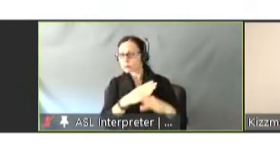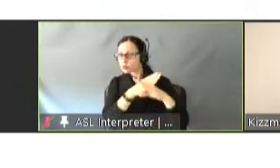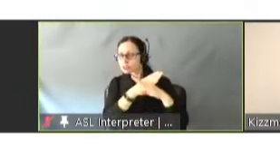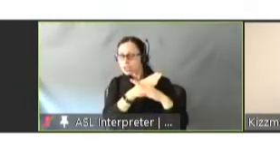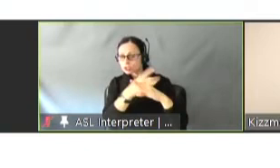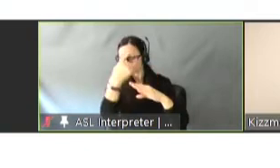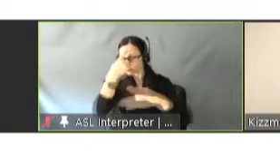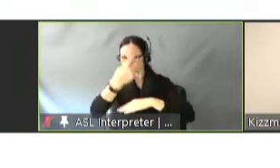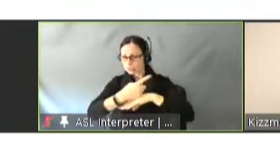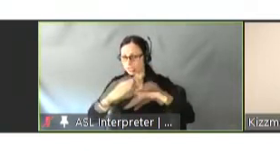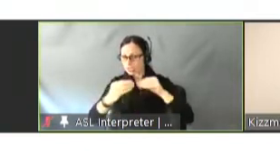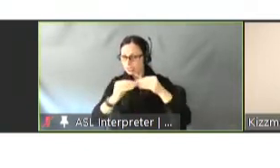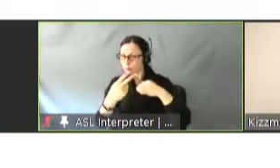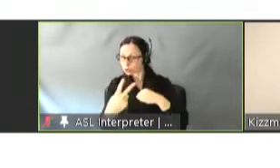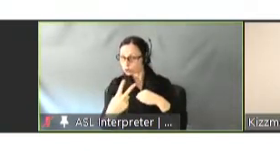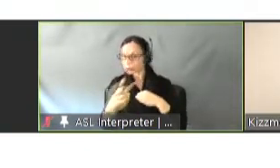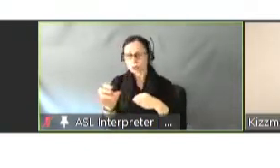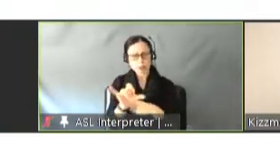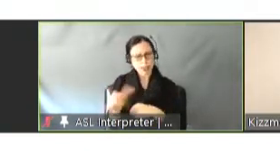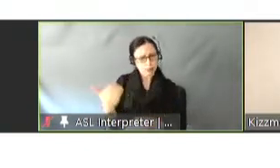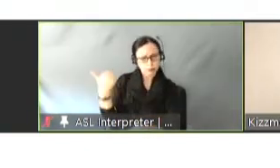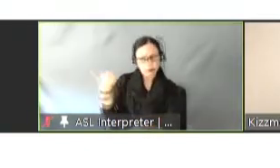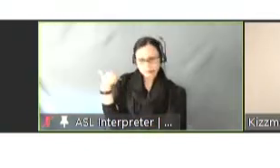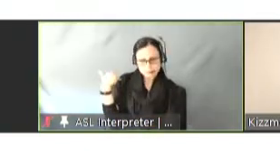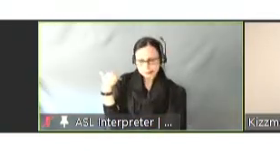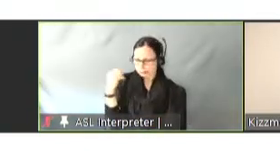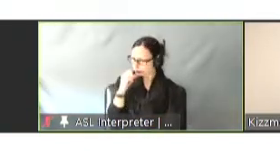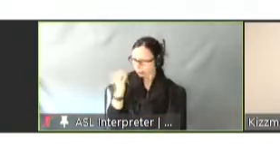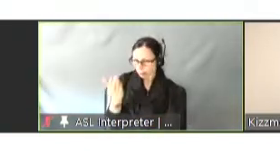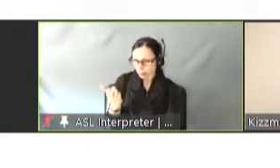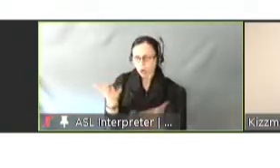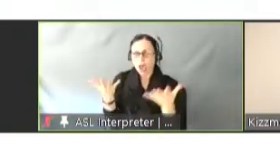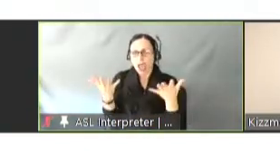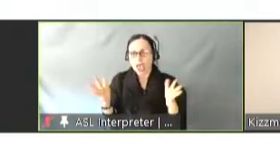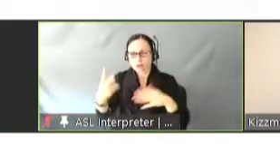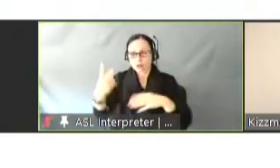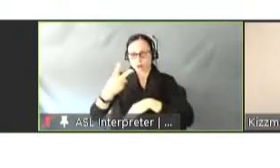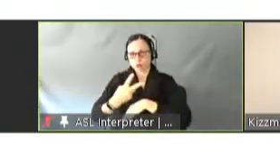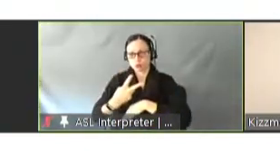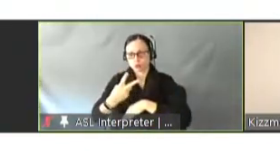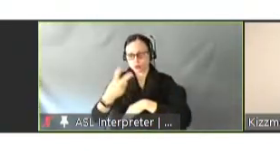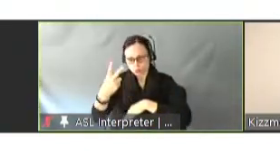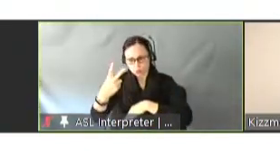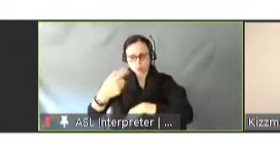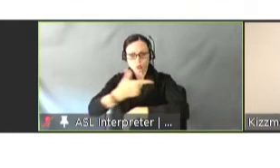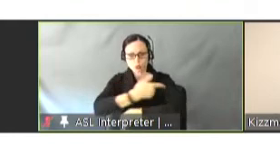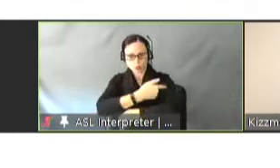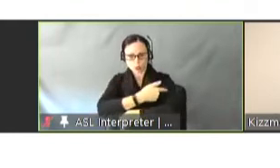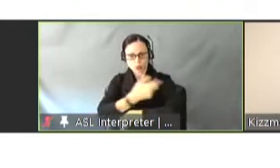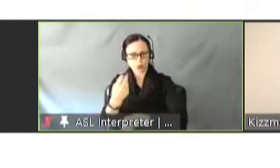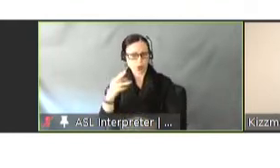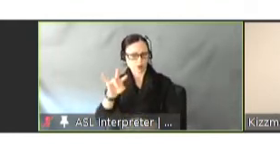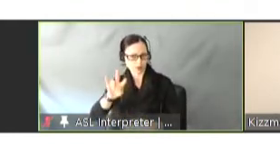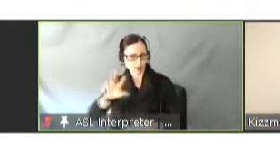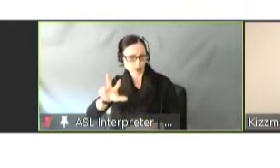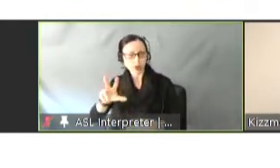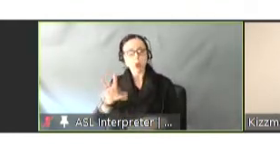like we have seen previously immediately following the two doses of the mRNA-1273 or following a